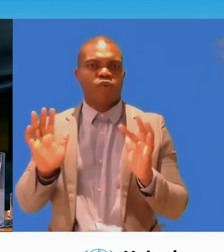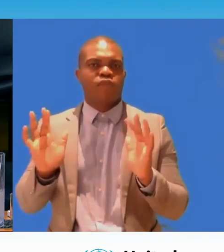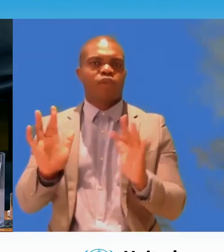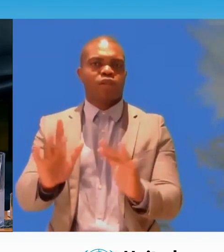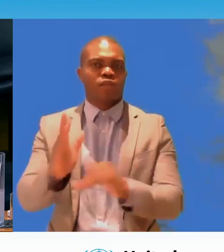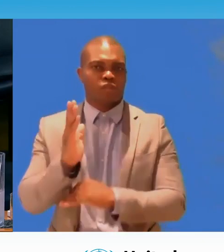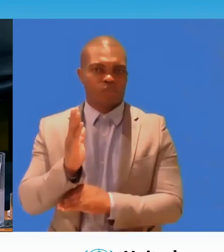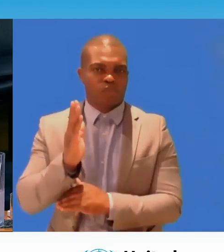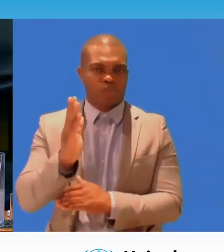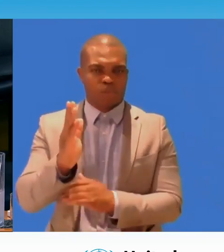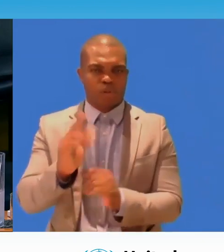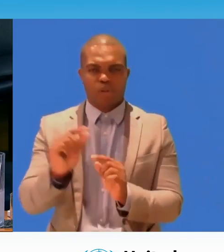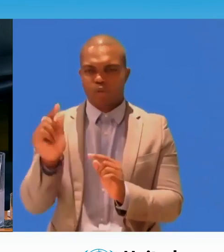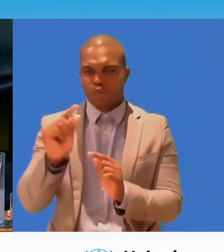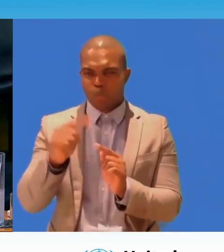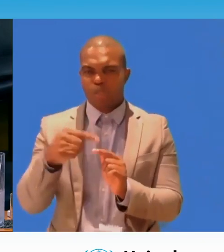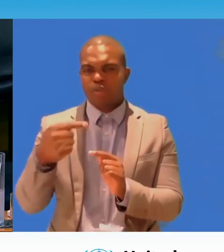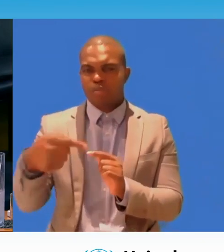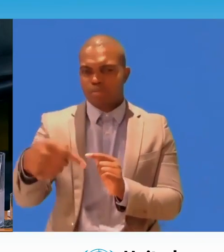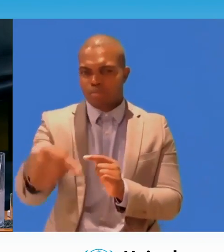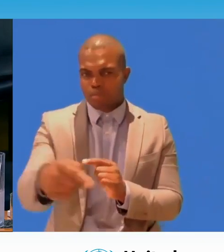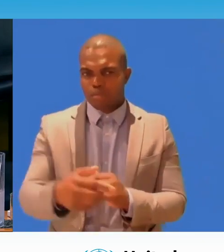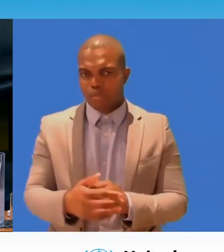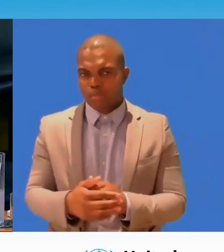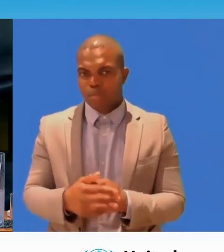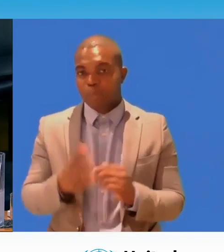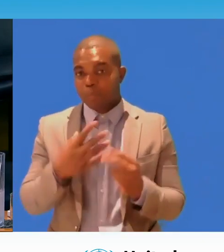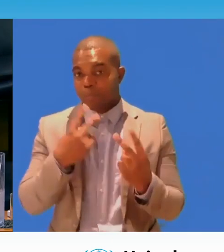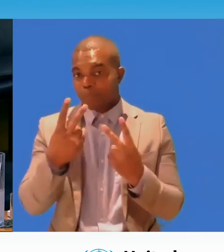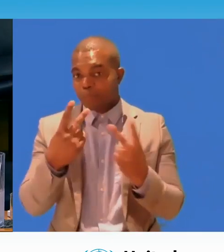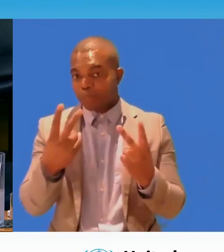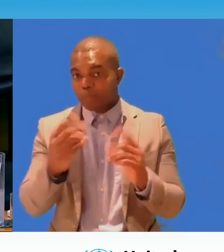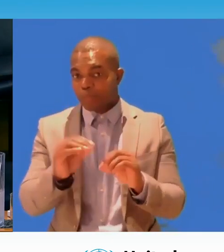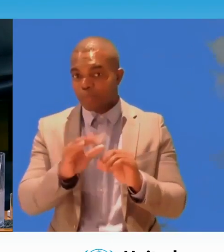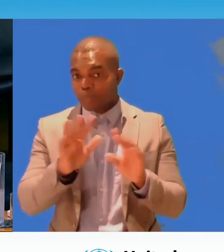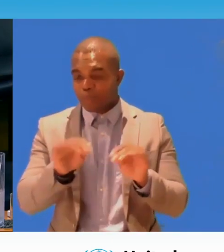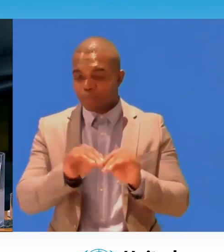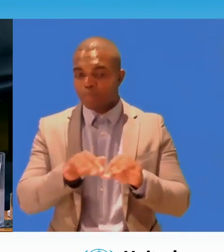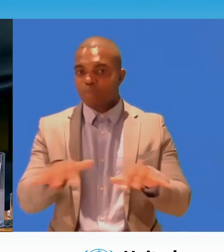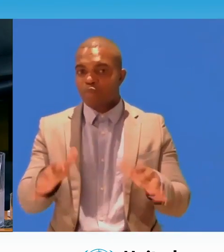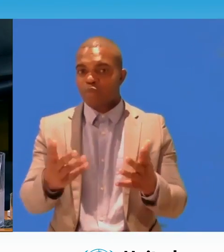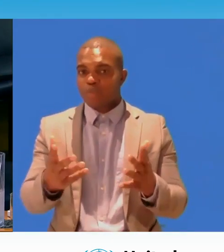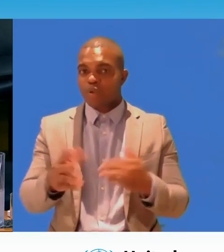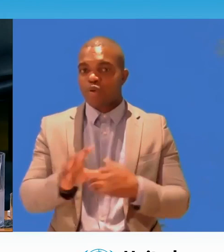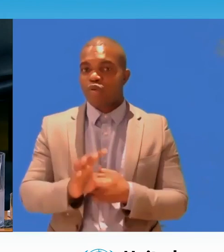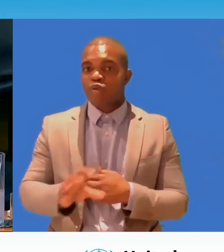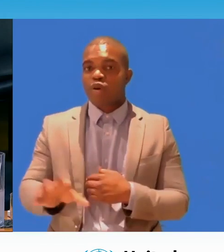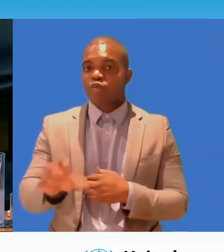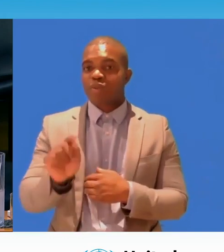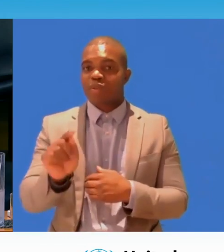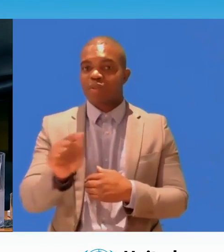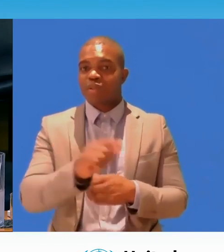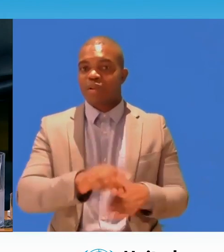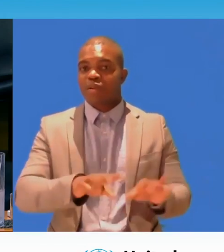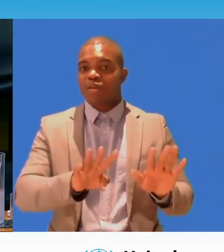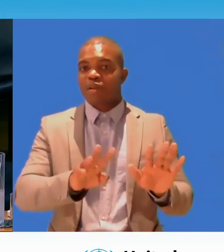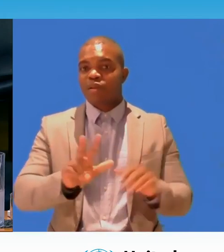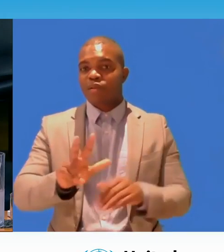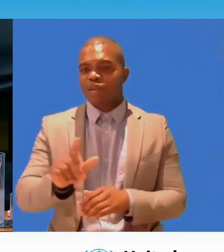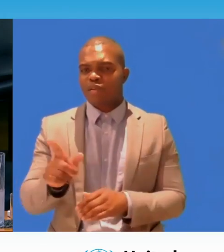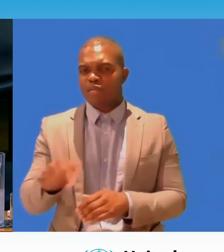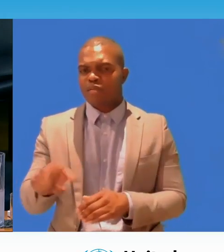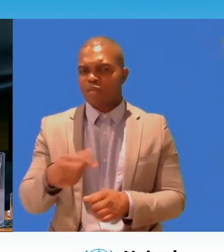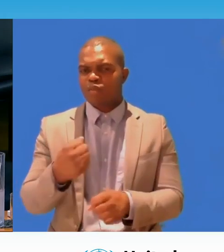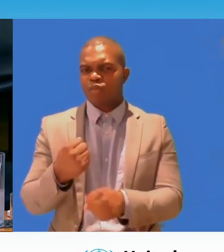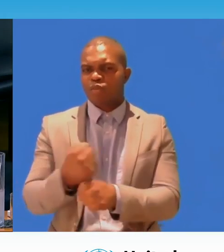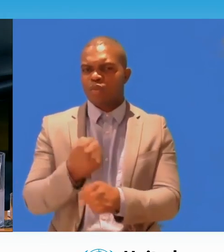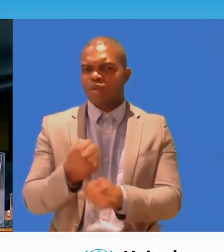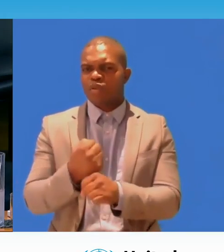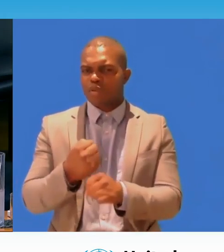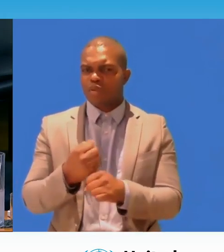of 93 countries work since our establishment has proven that unfortunately still until